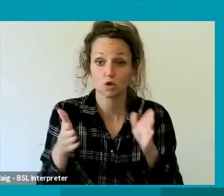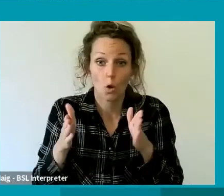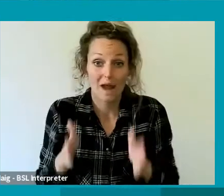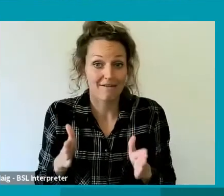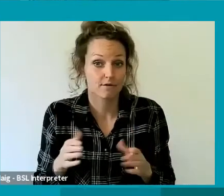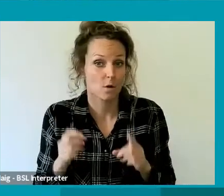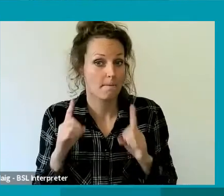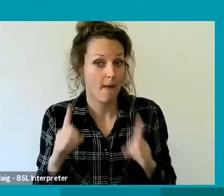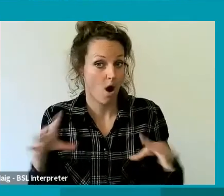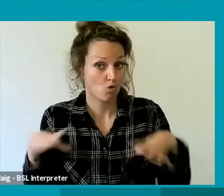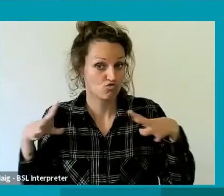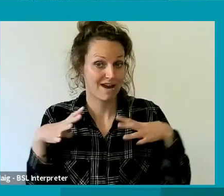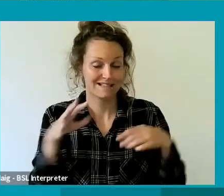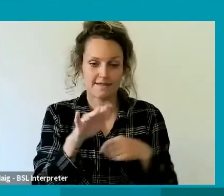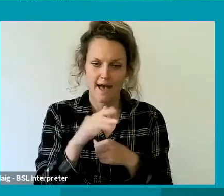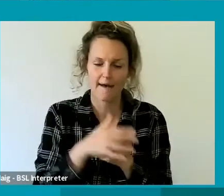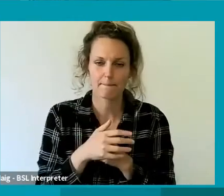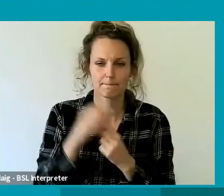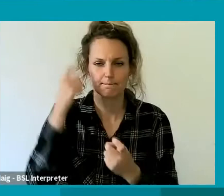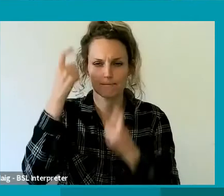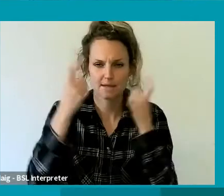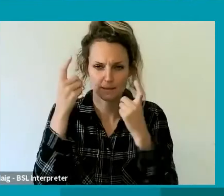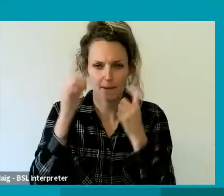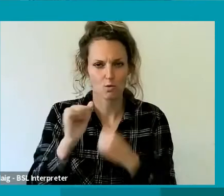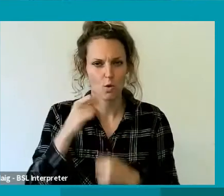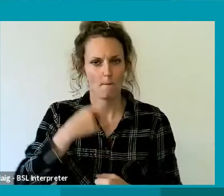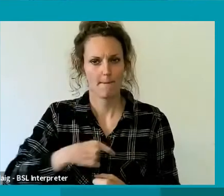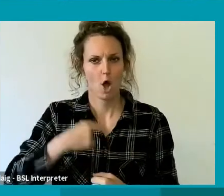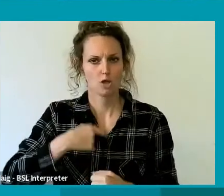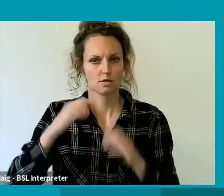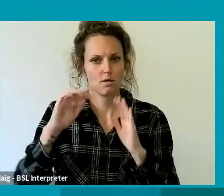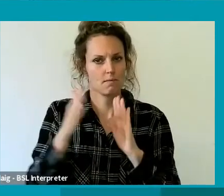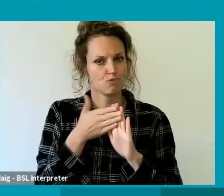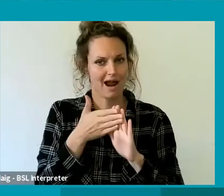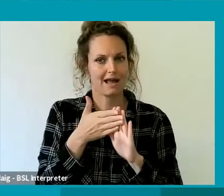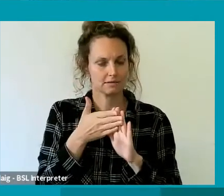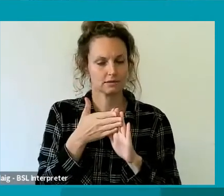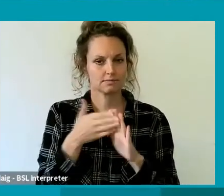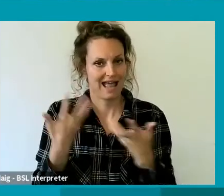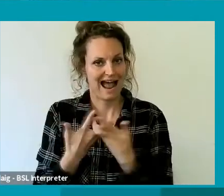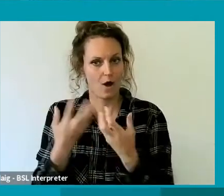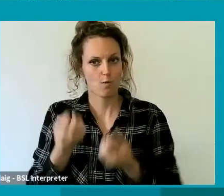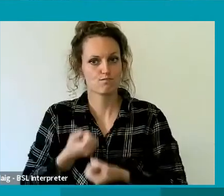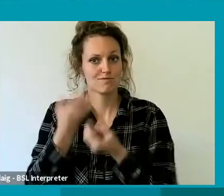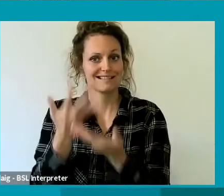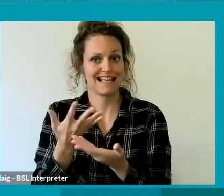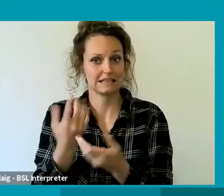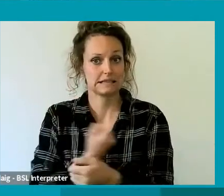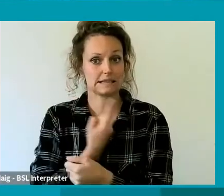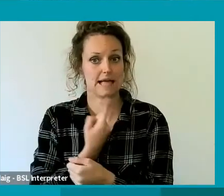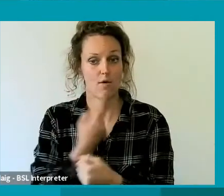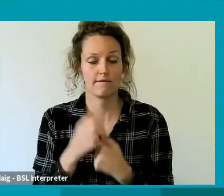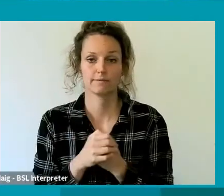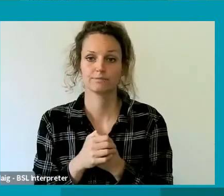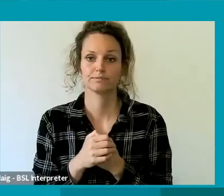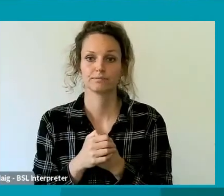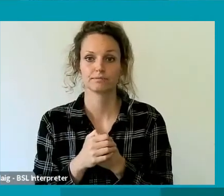have a think about what your personal brand is and how you presenting yourself. Because recruiters and employers do use